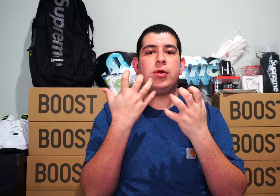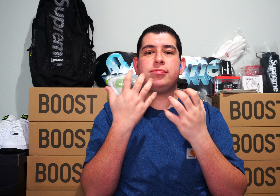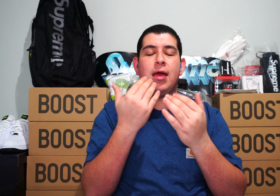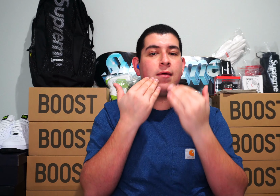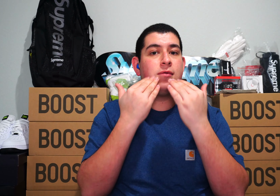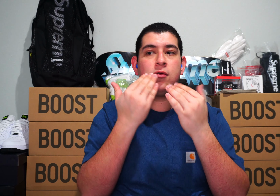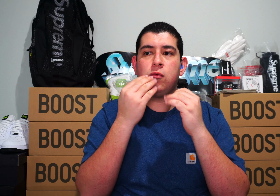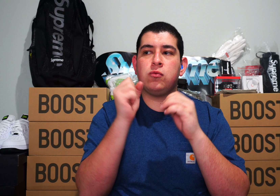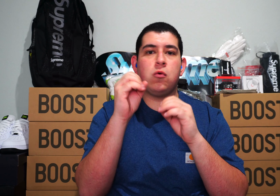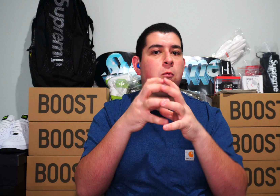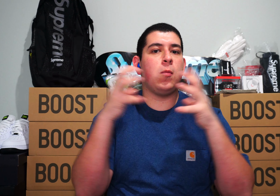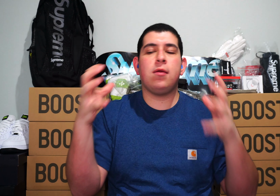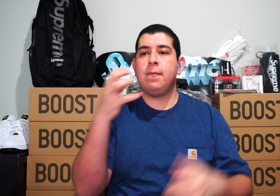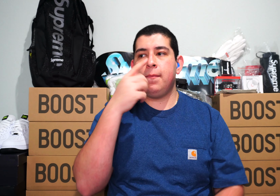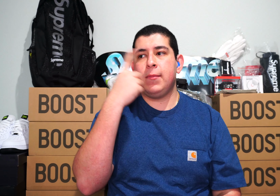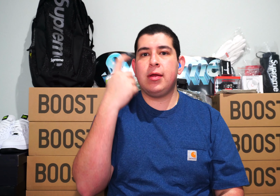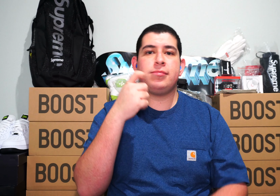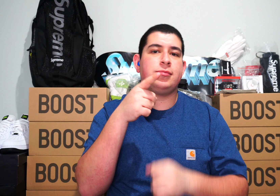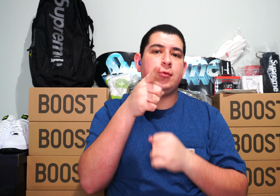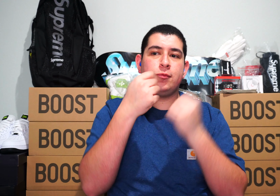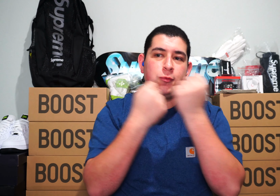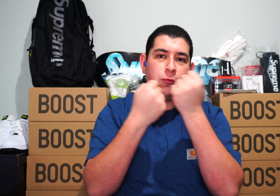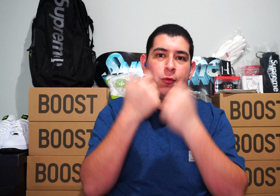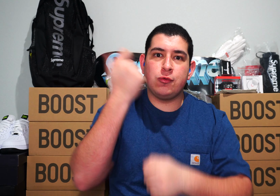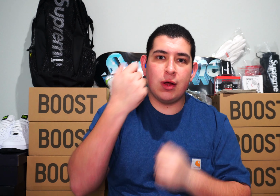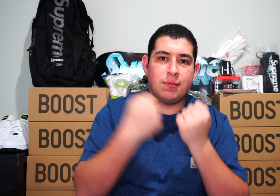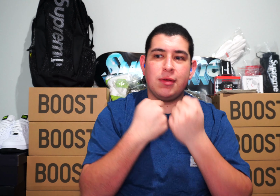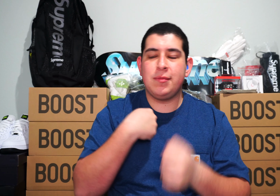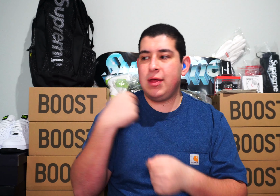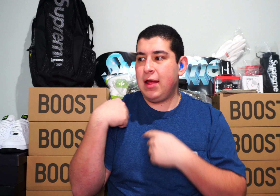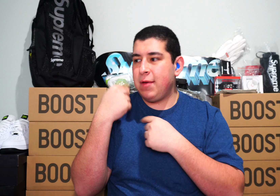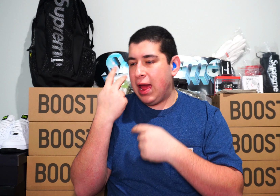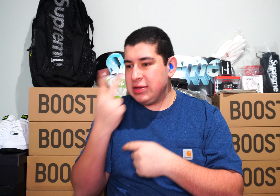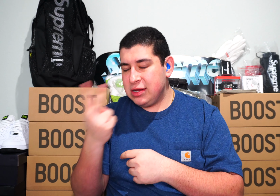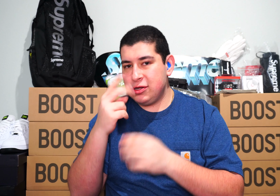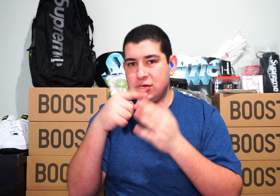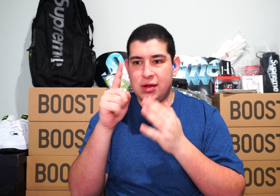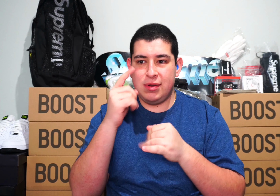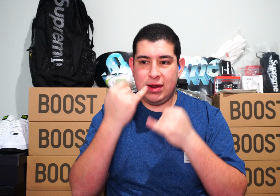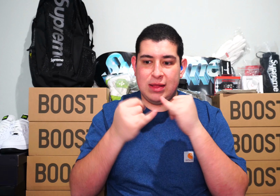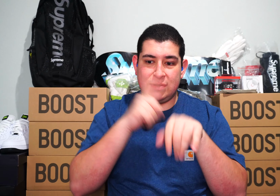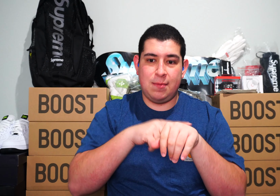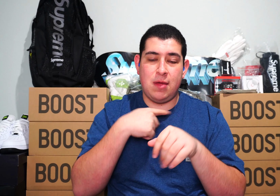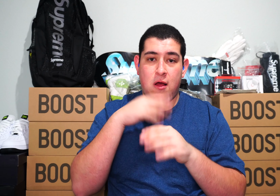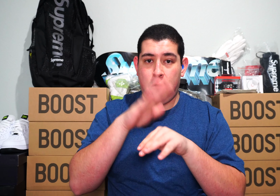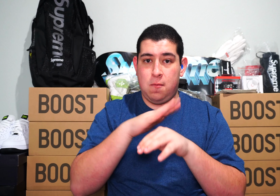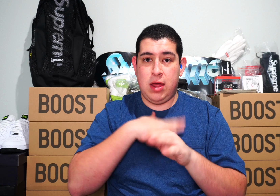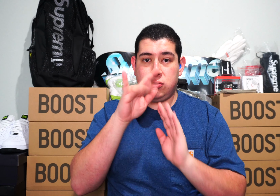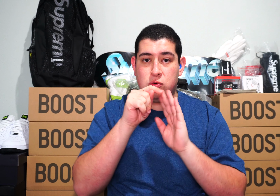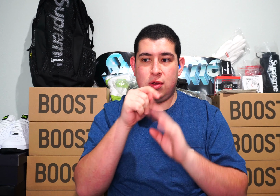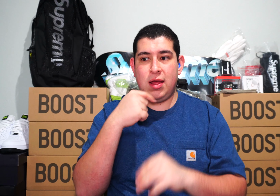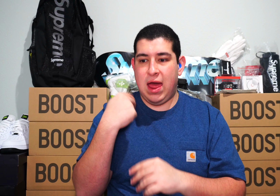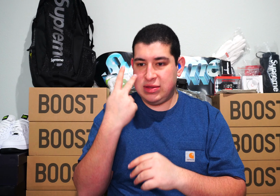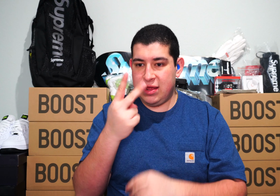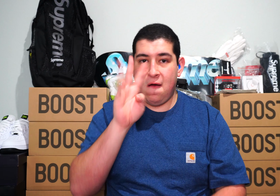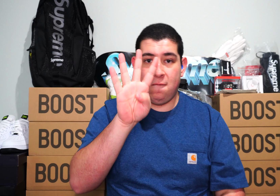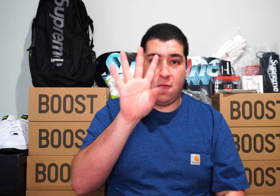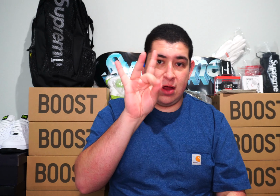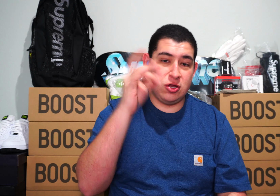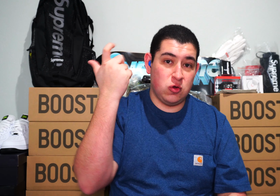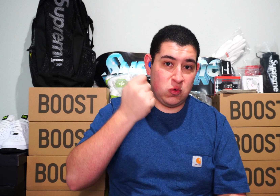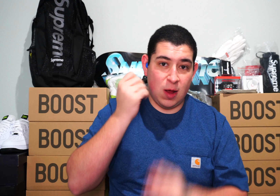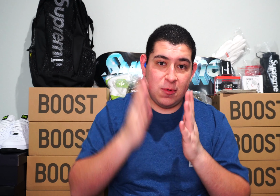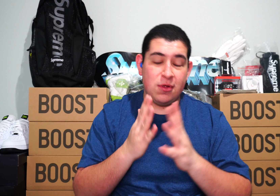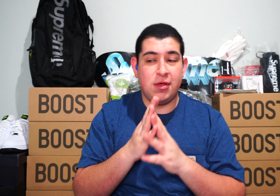Also I wanted to thank you all for your support on my channel. Last time I saw that this channel have 48 subscribes so far!